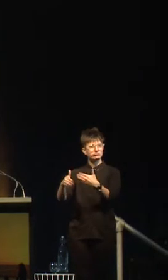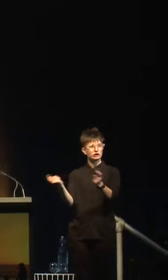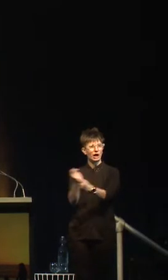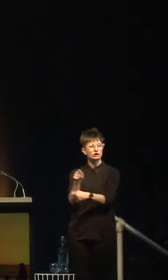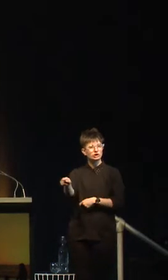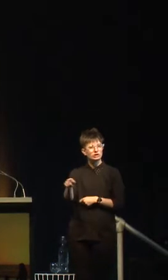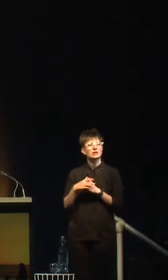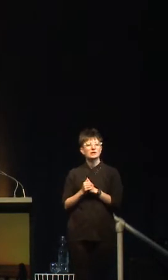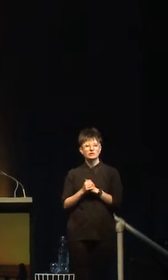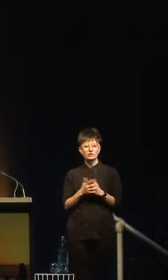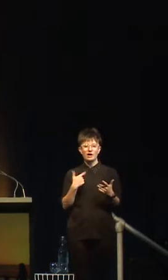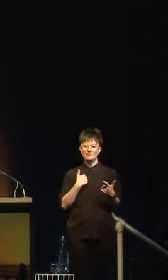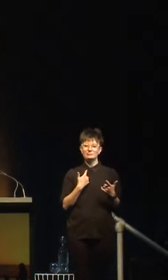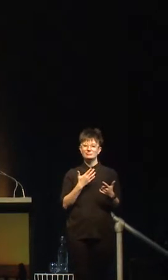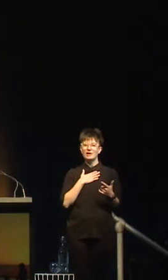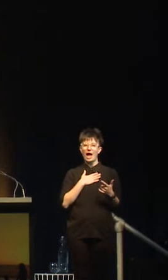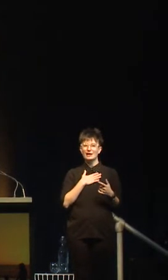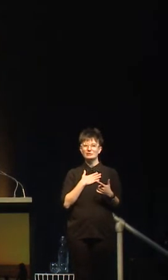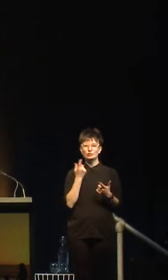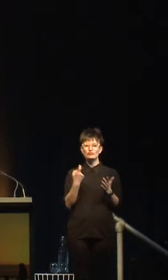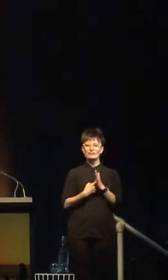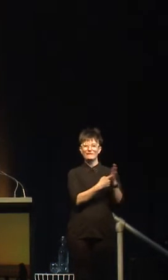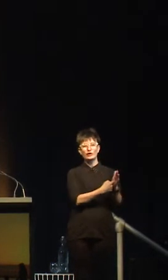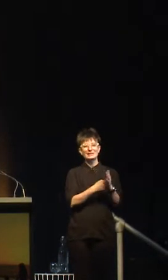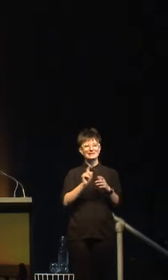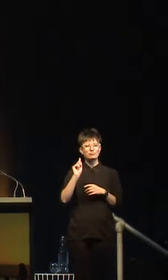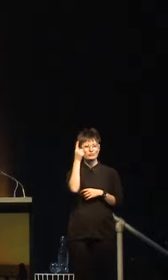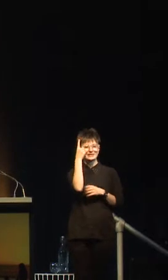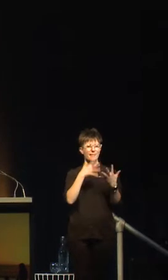moon speeches. There's the there's the famous one at Rice